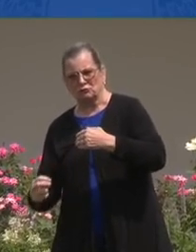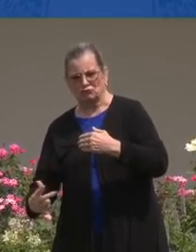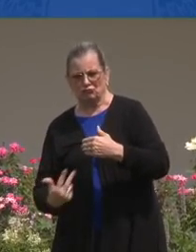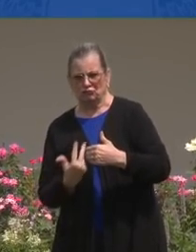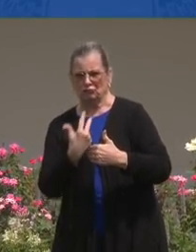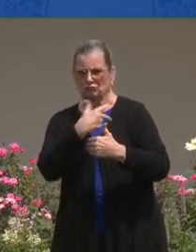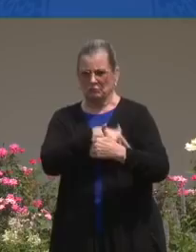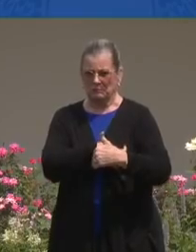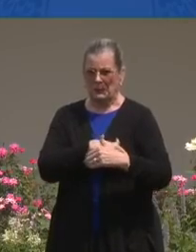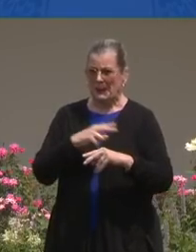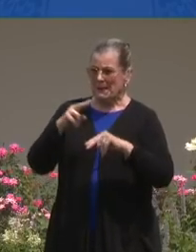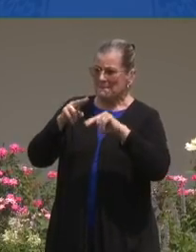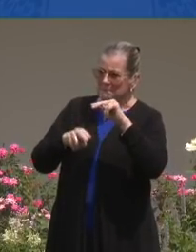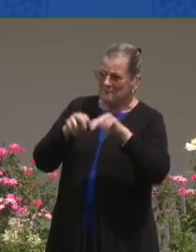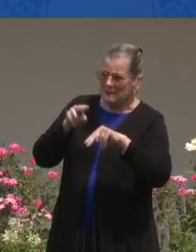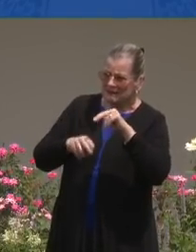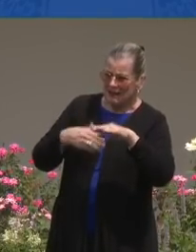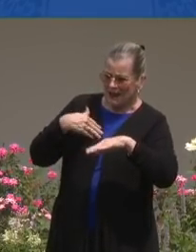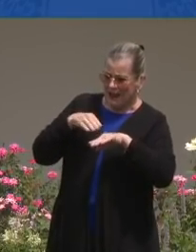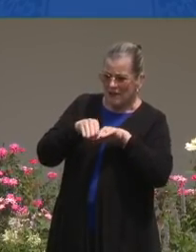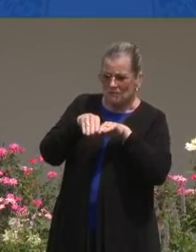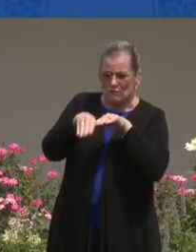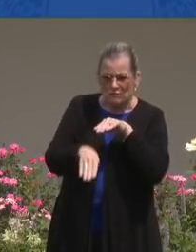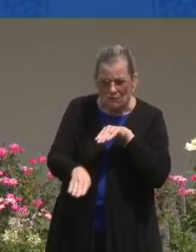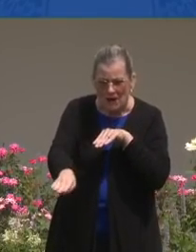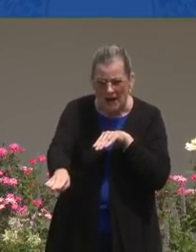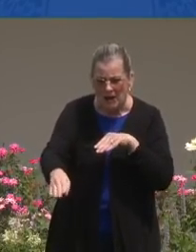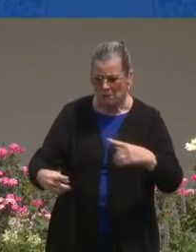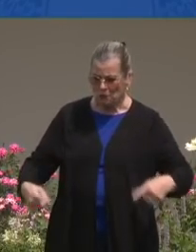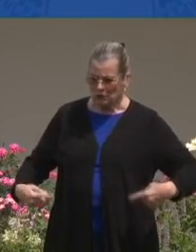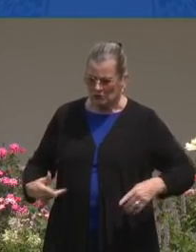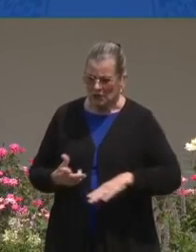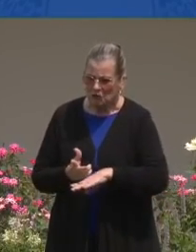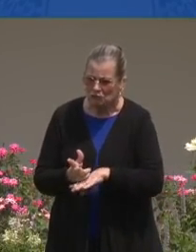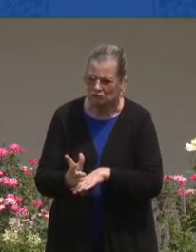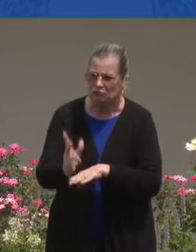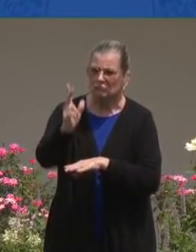when they can watch a movie with closed captions,